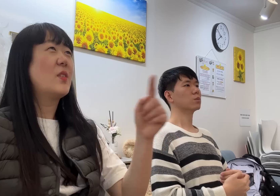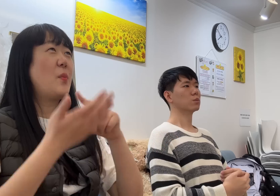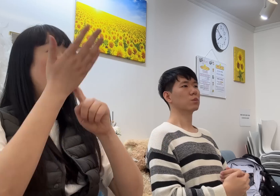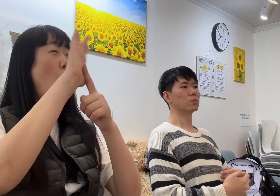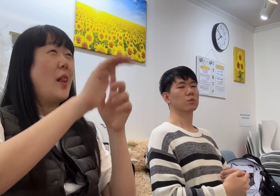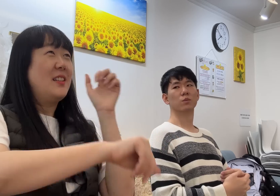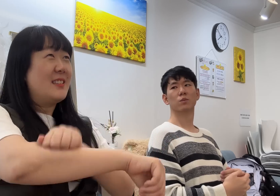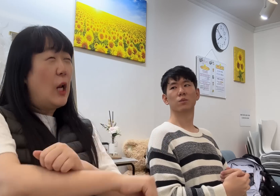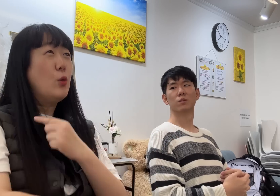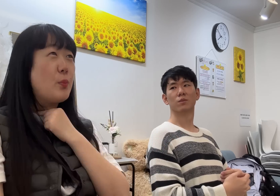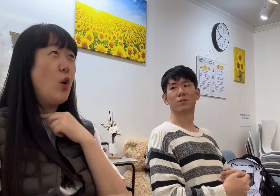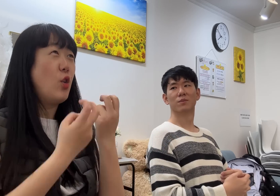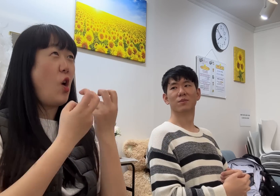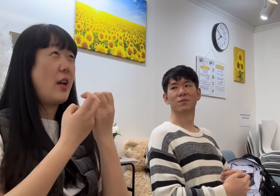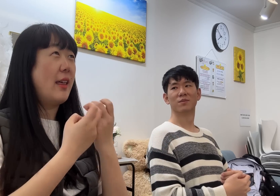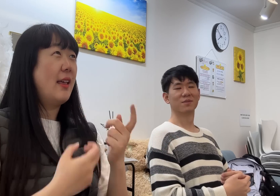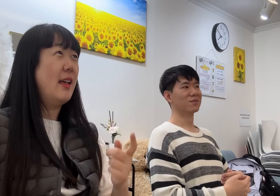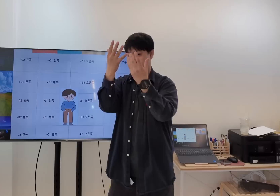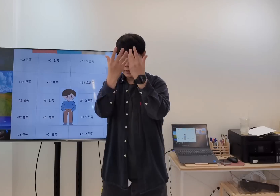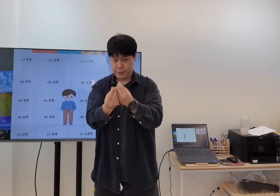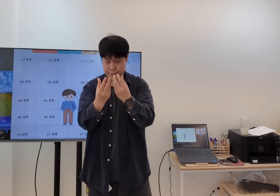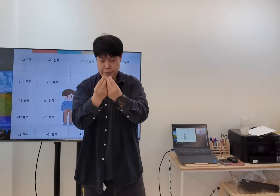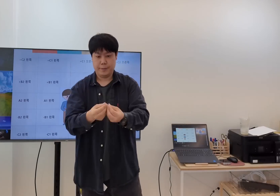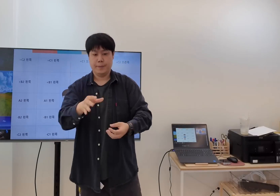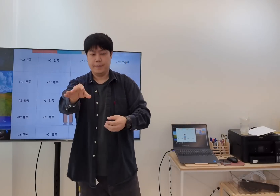I want to express it well in sign language. What should I do? For example,